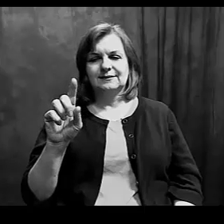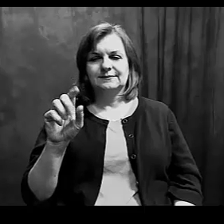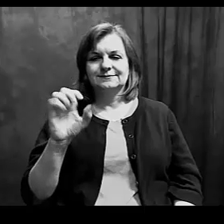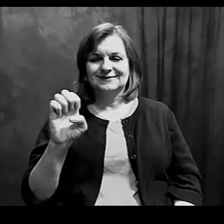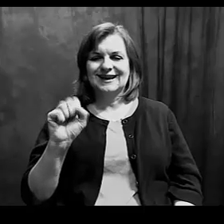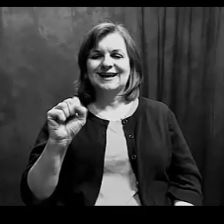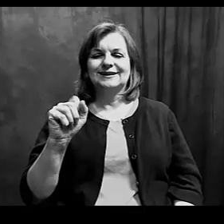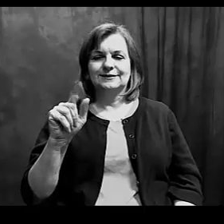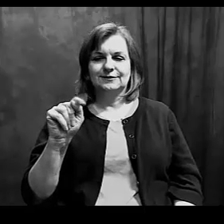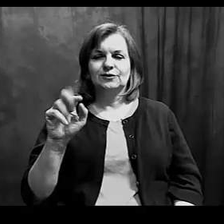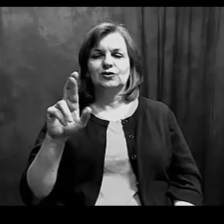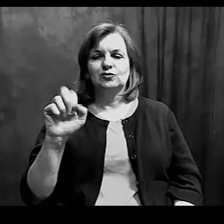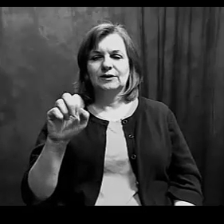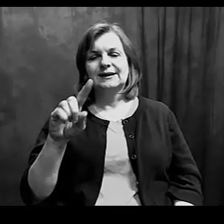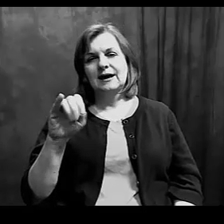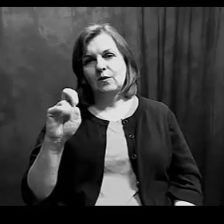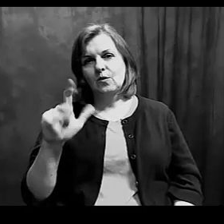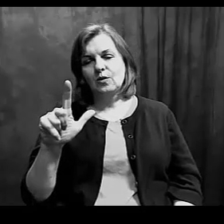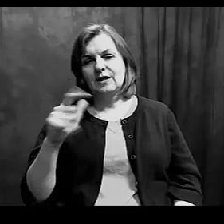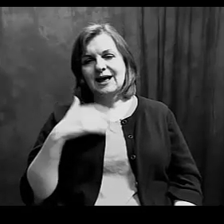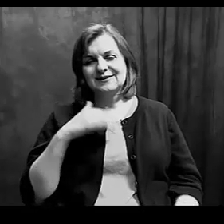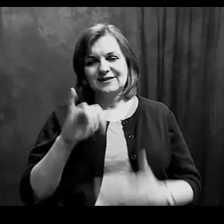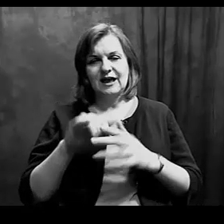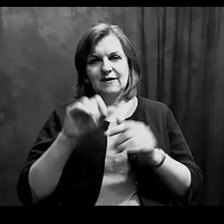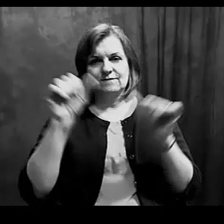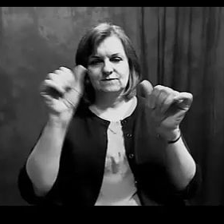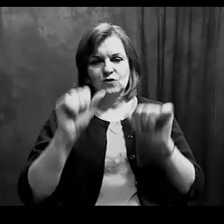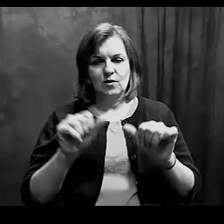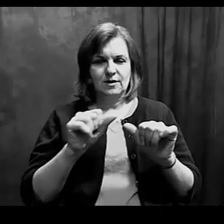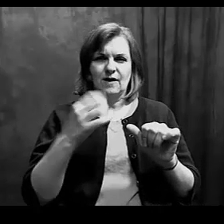has this form at the top